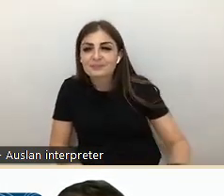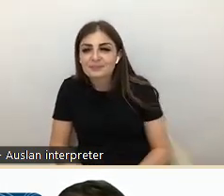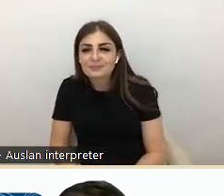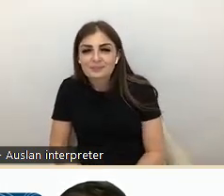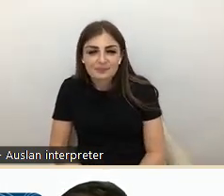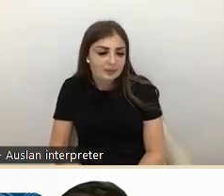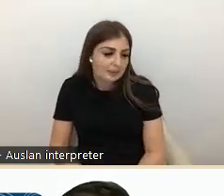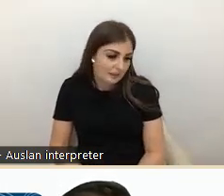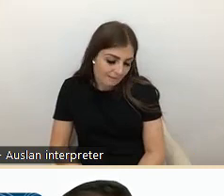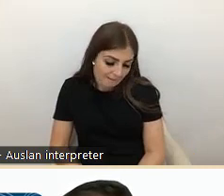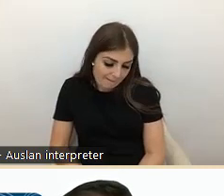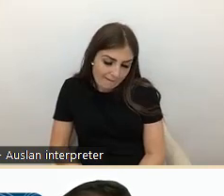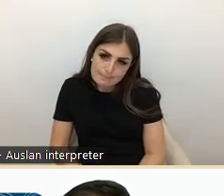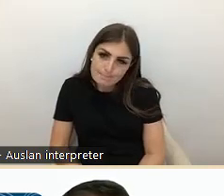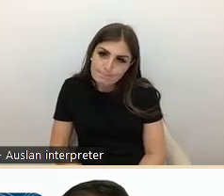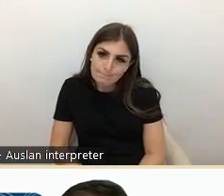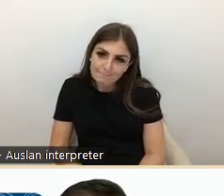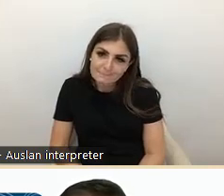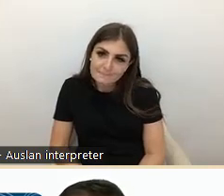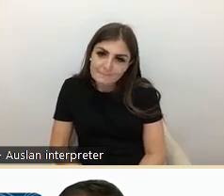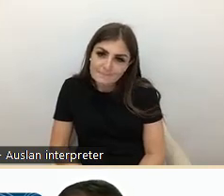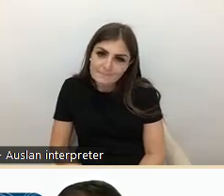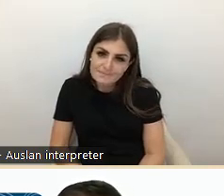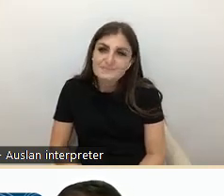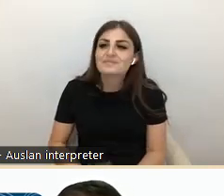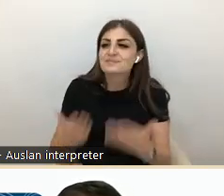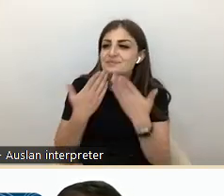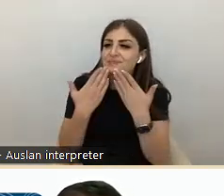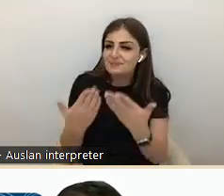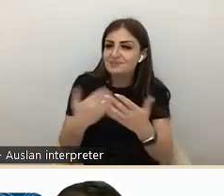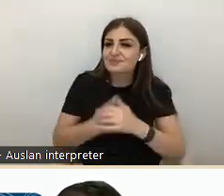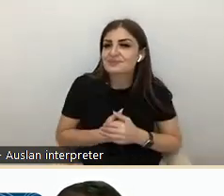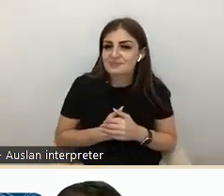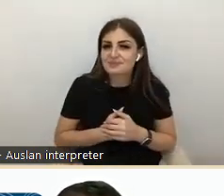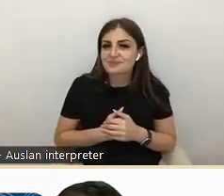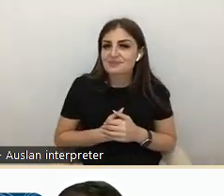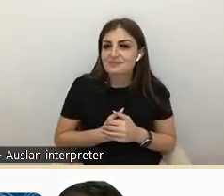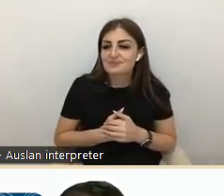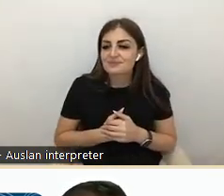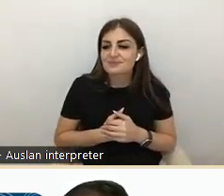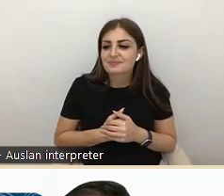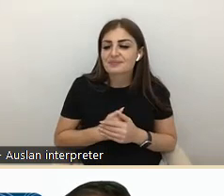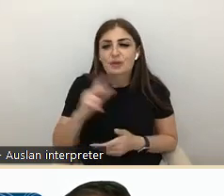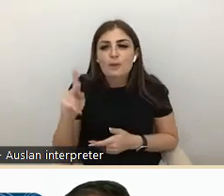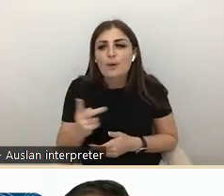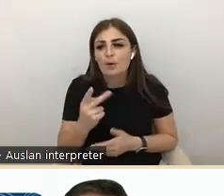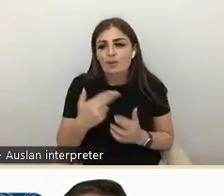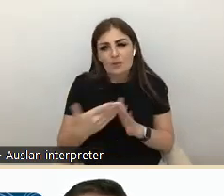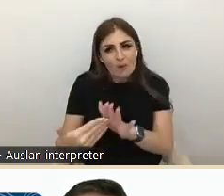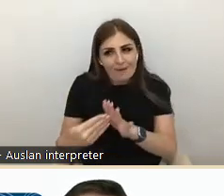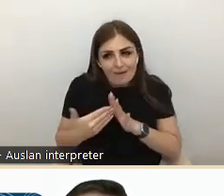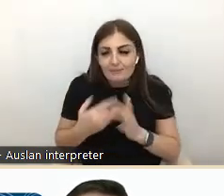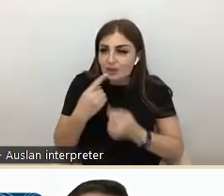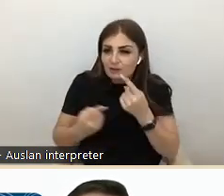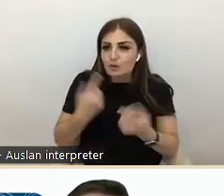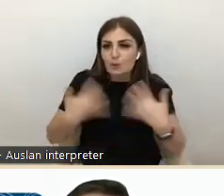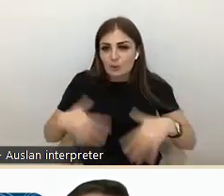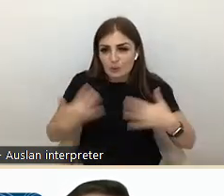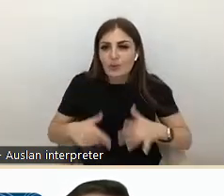Sifa: Thank you Nakul and Sam for the helpful information about the IER process.